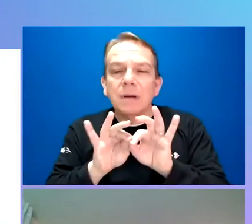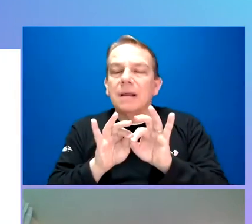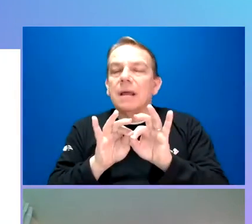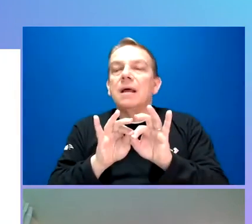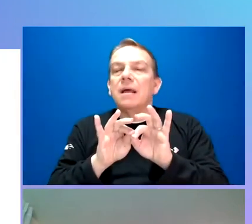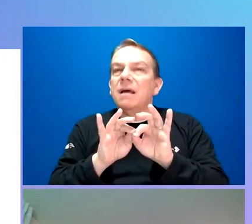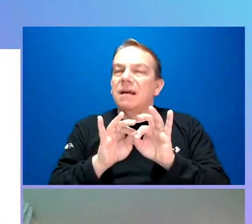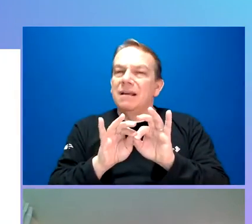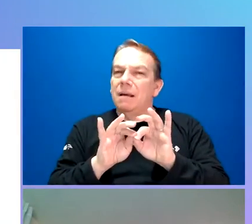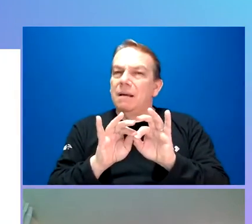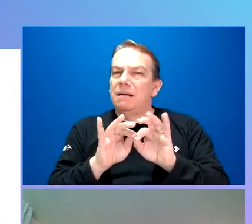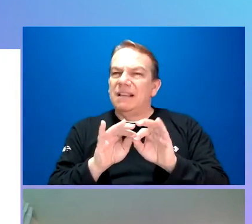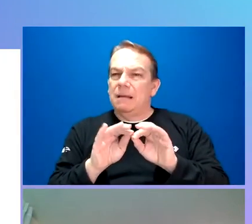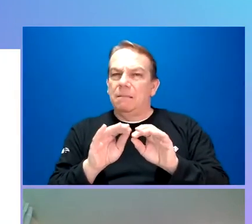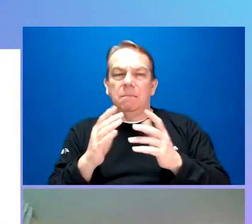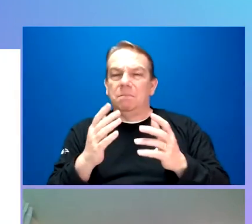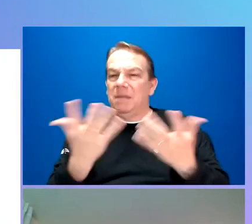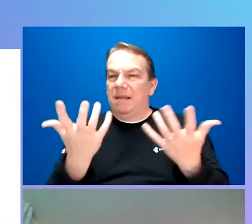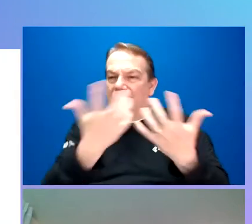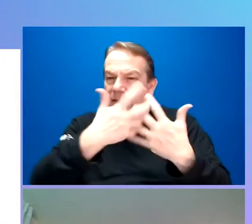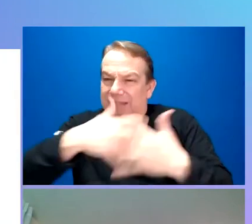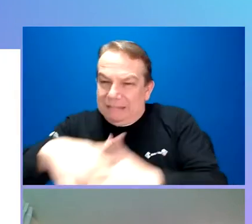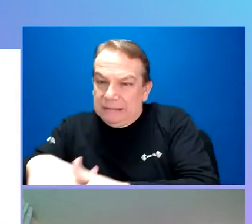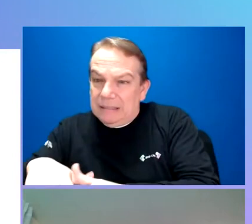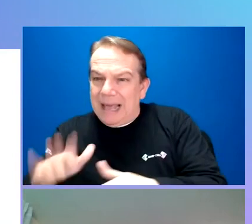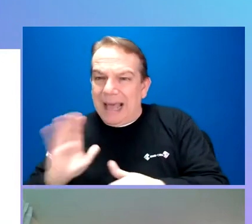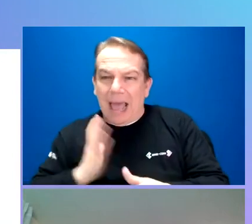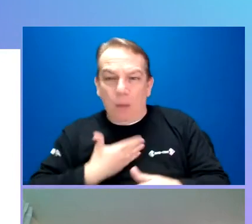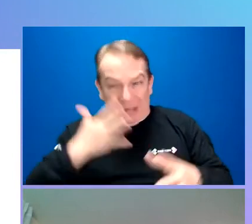when we are design ING our our